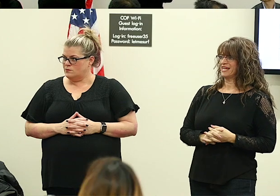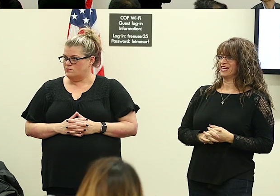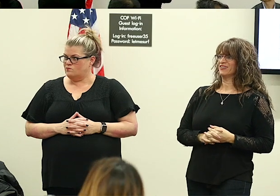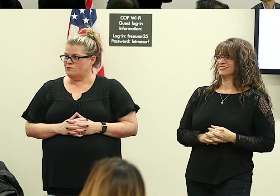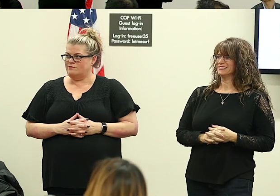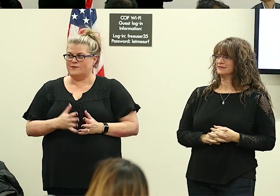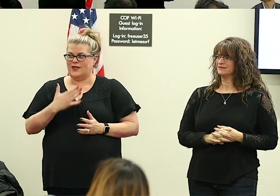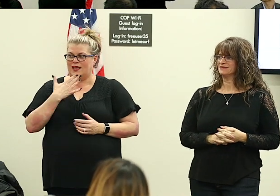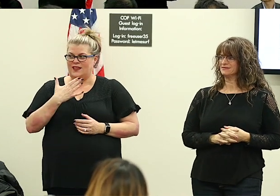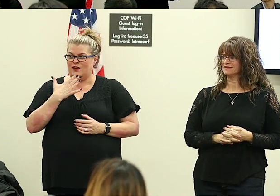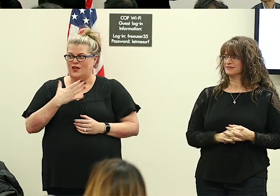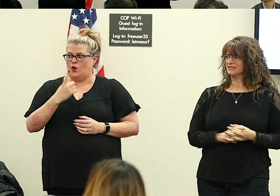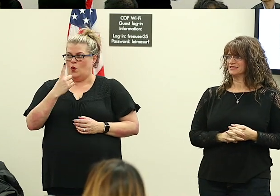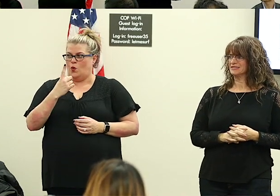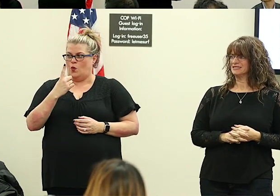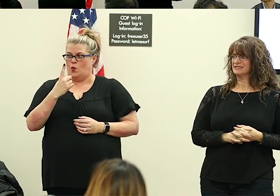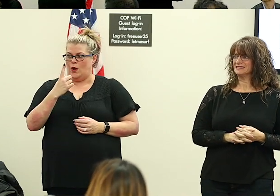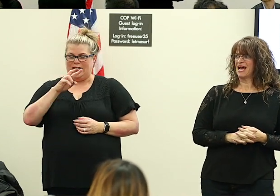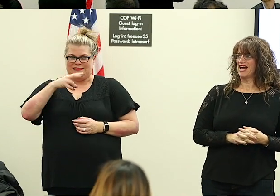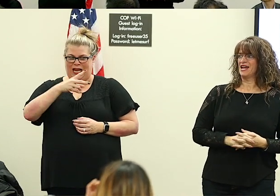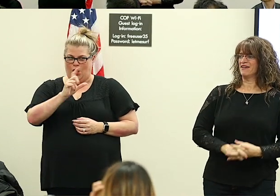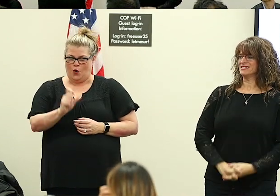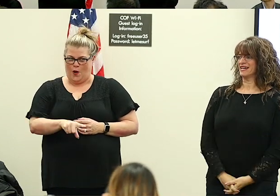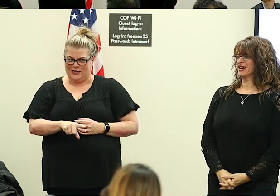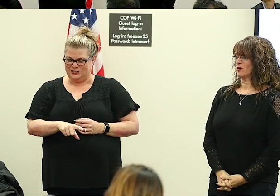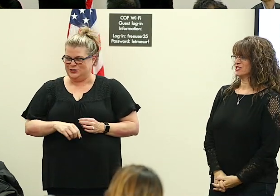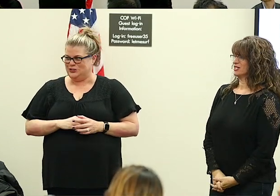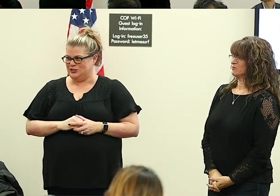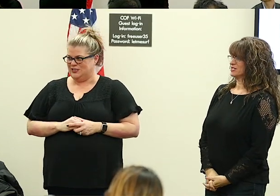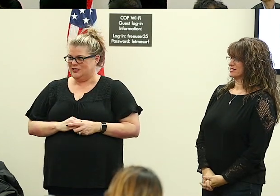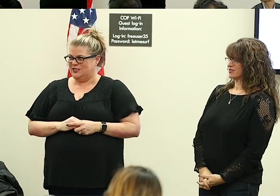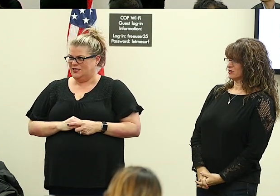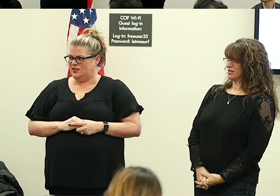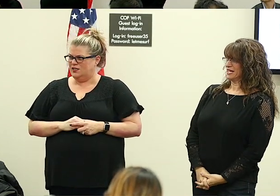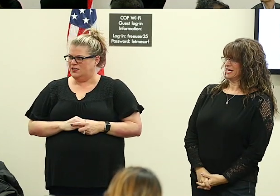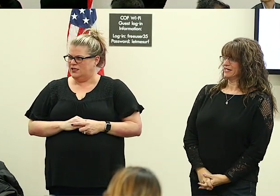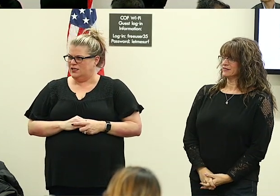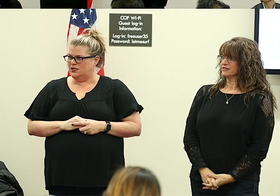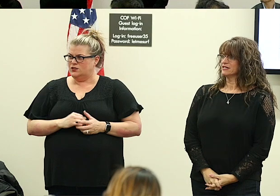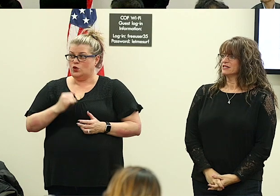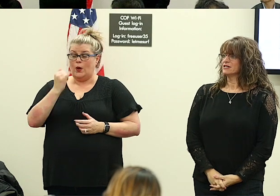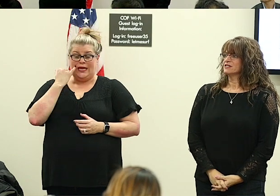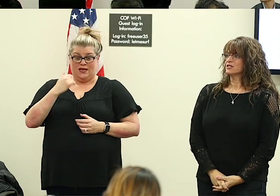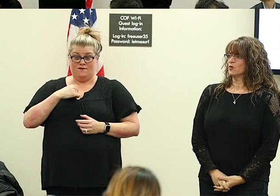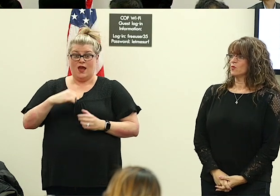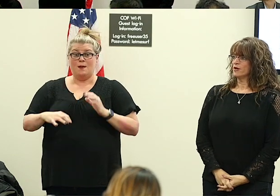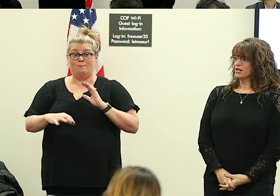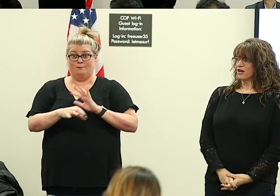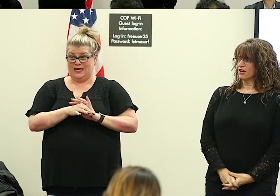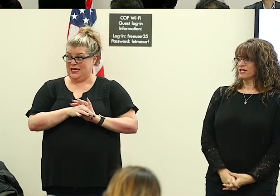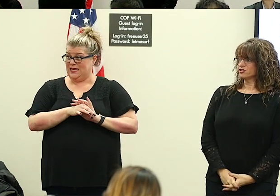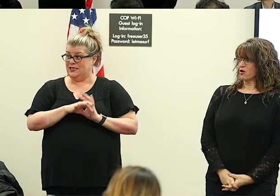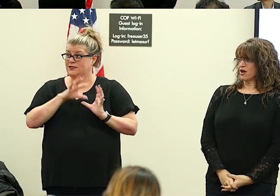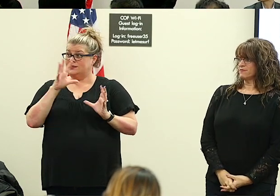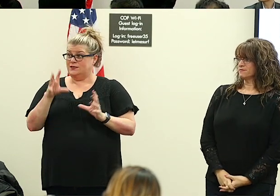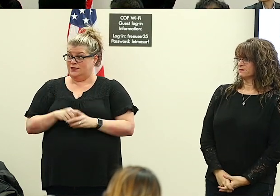[Attendee Through Translator] Thank you. And I have a second question which is also related. So when the lottery is drawn,